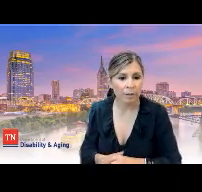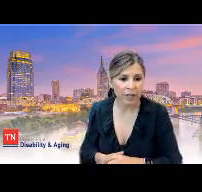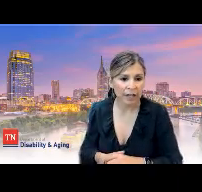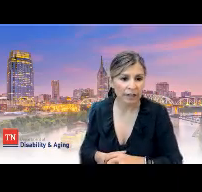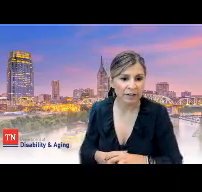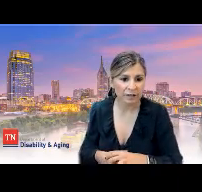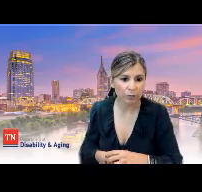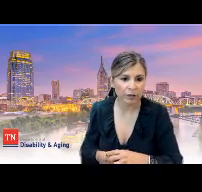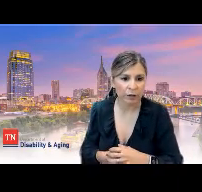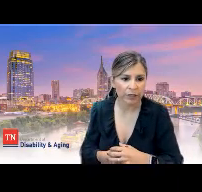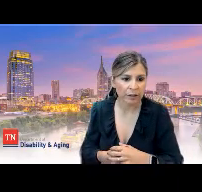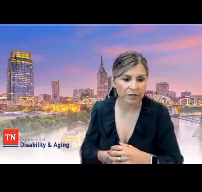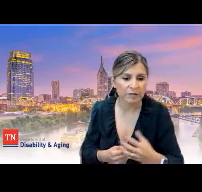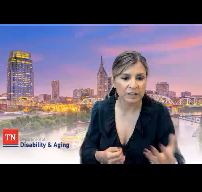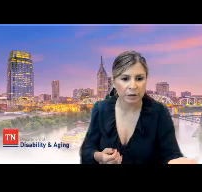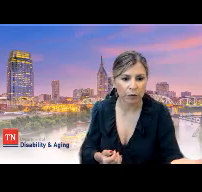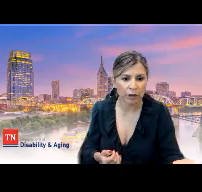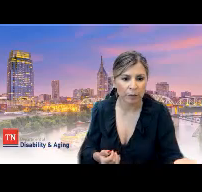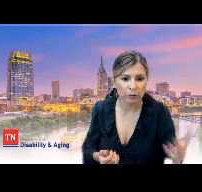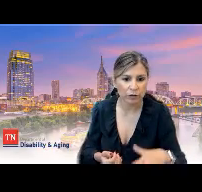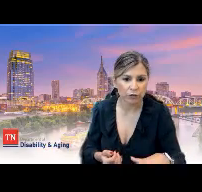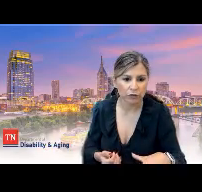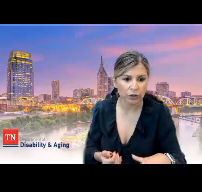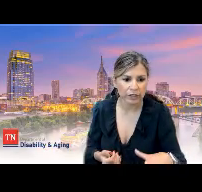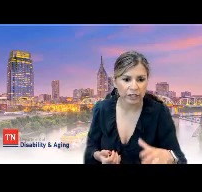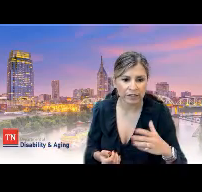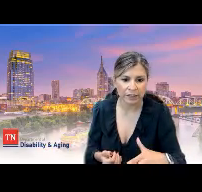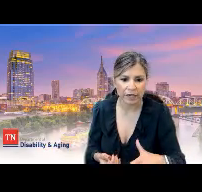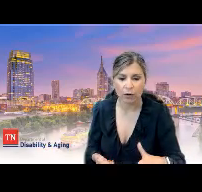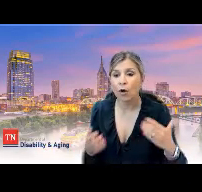assist with low income subsidy programs with Social Security and tech care.